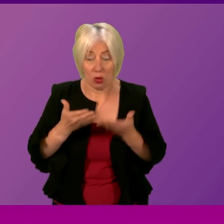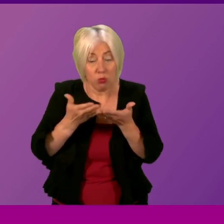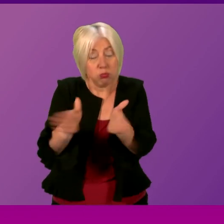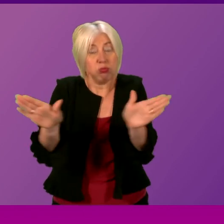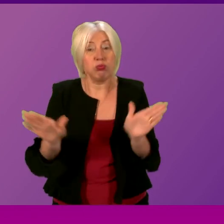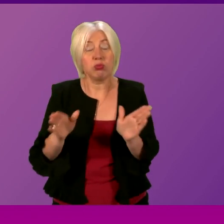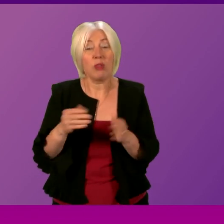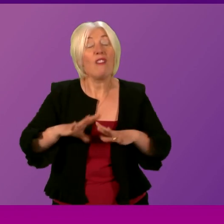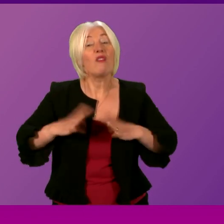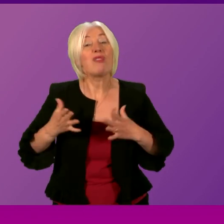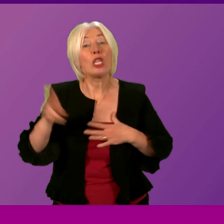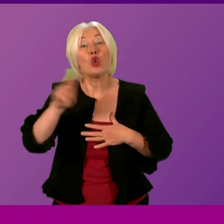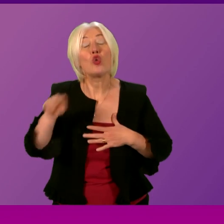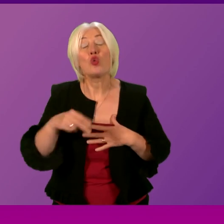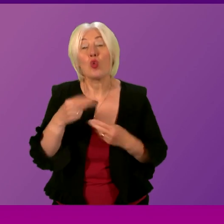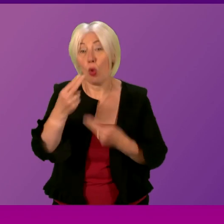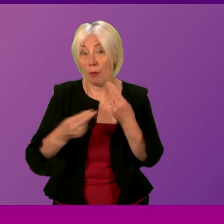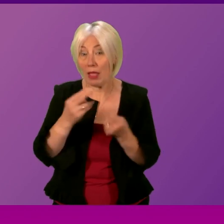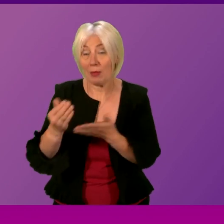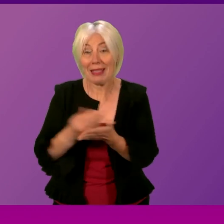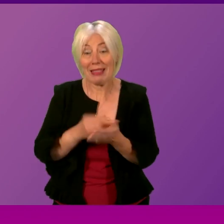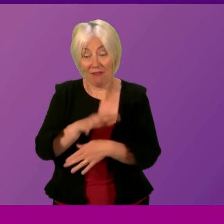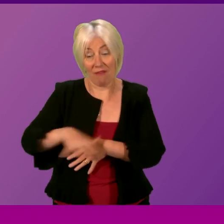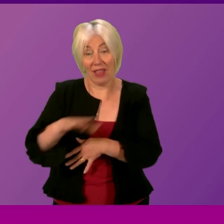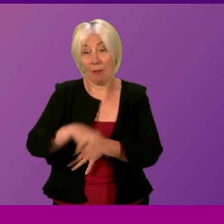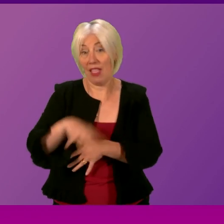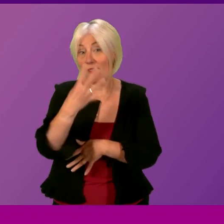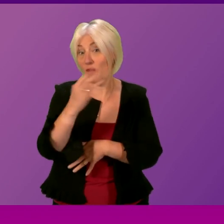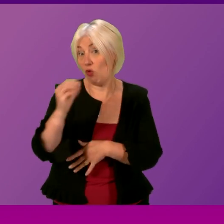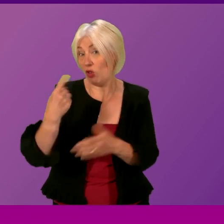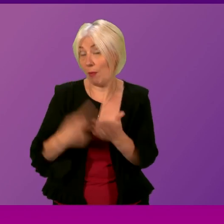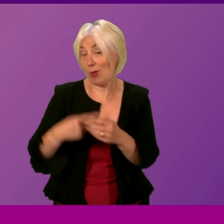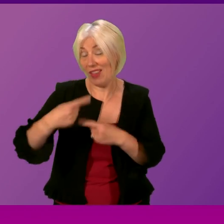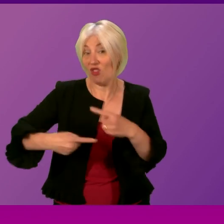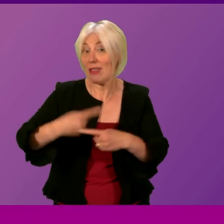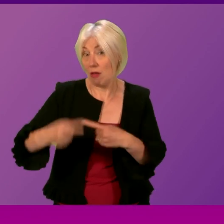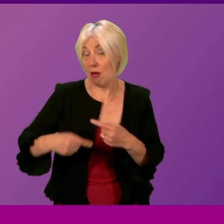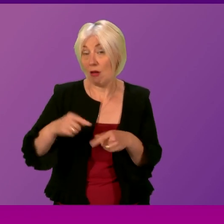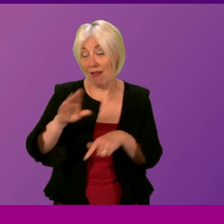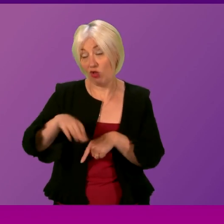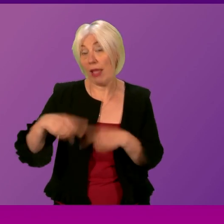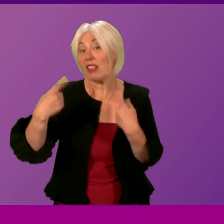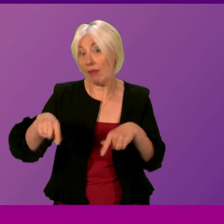saving families £400 per year for every eligible child. Where any families experience difficulties